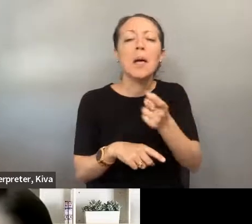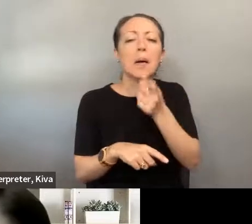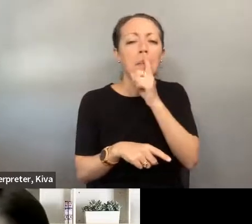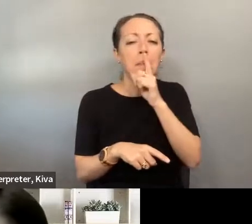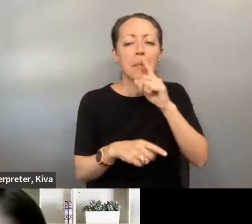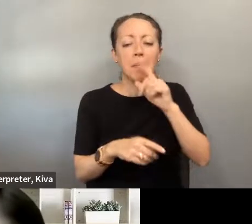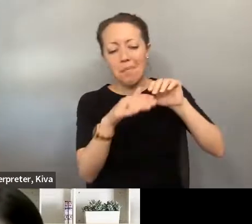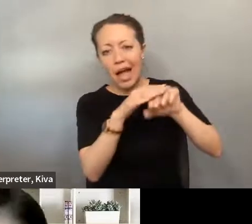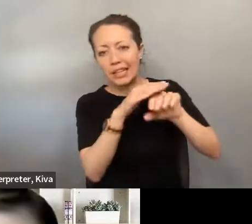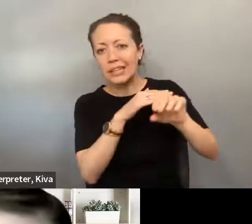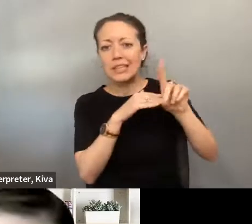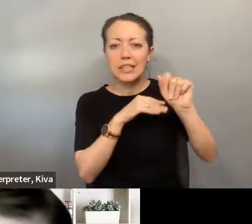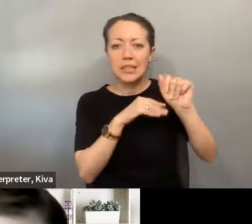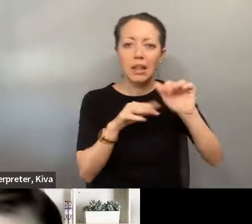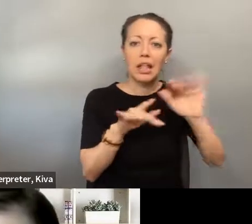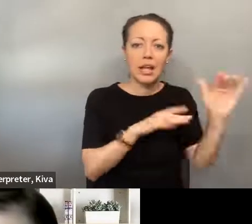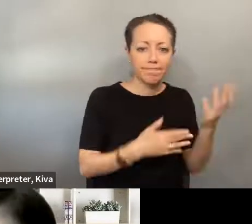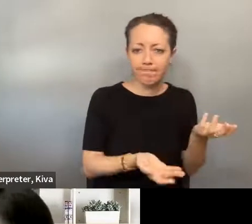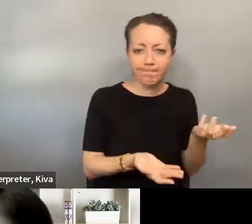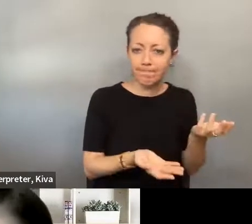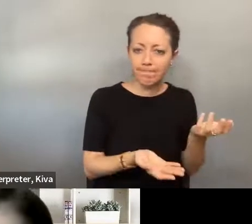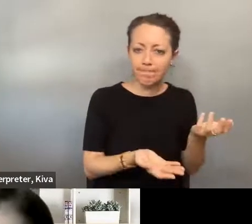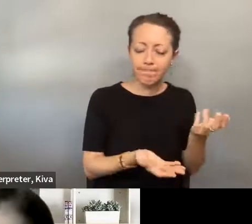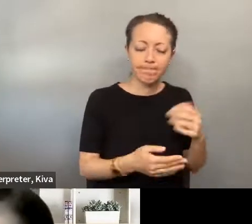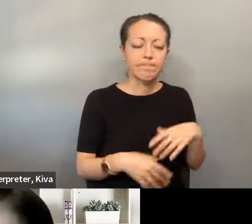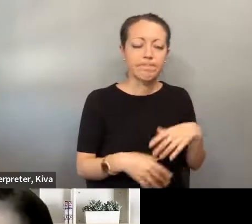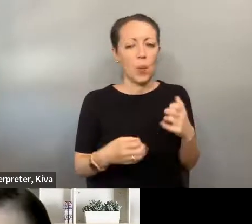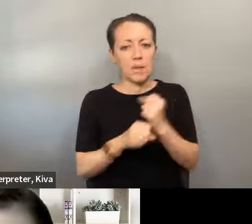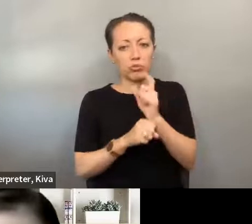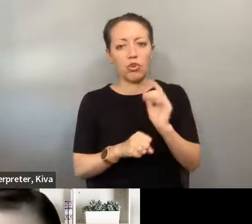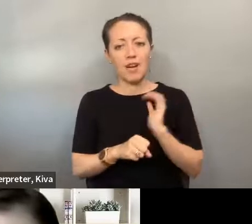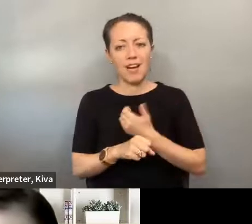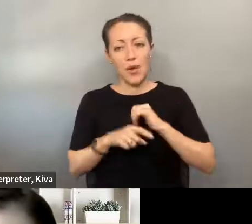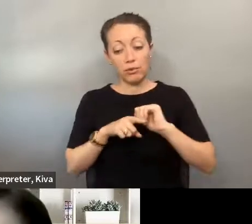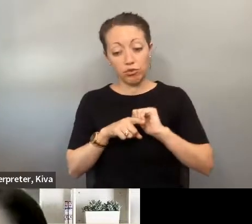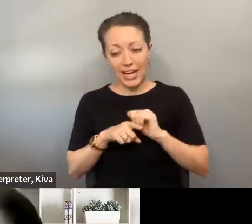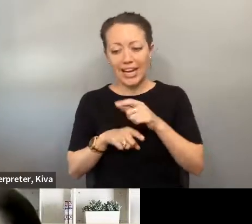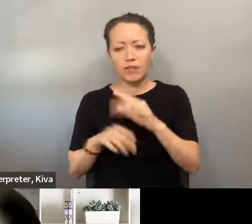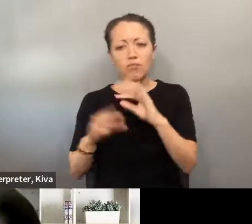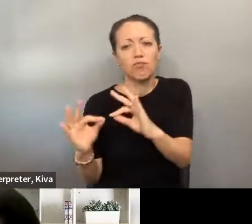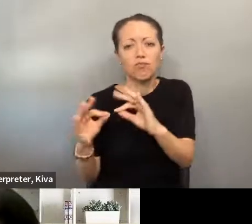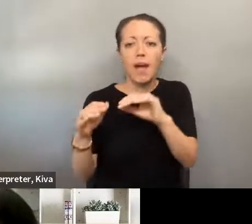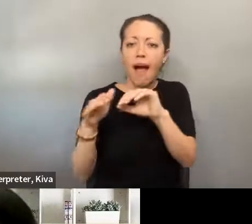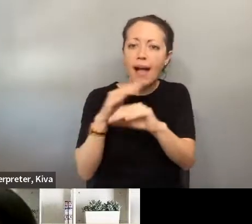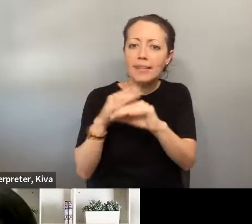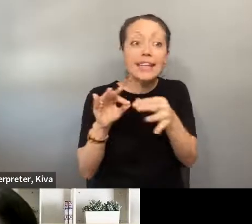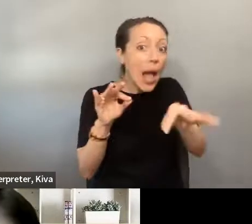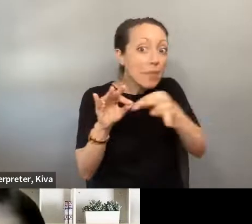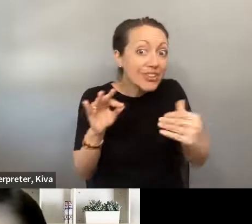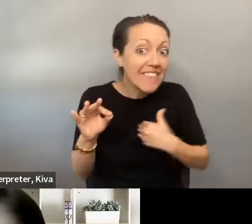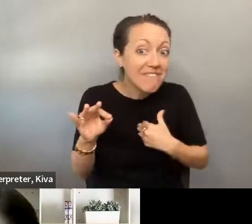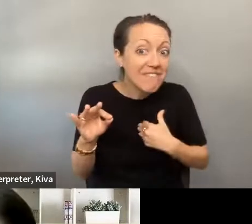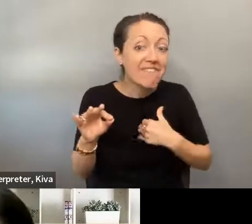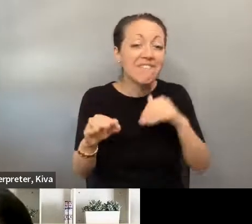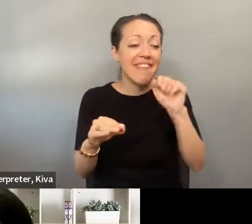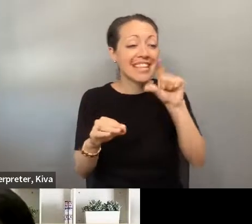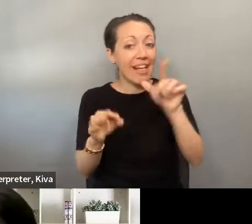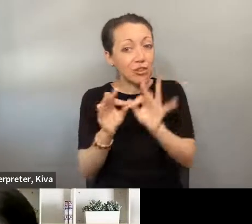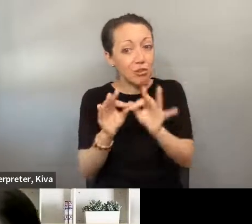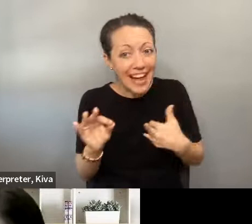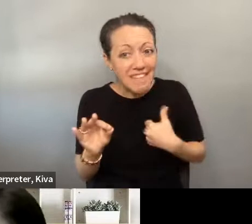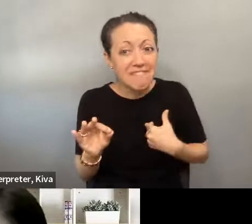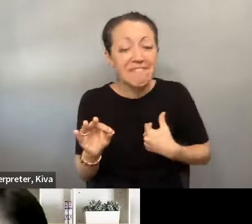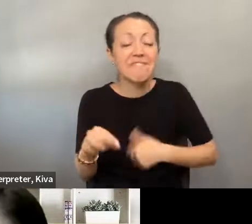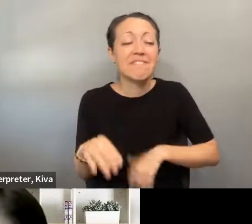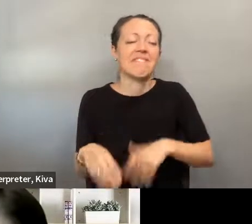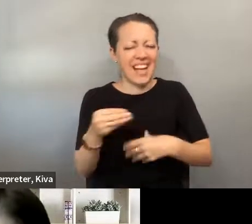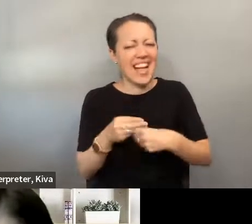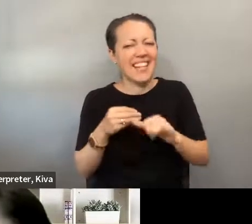So, making sure that we had screen reader accessible materials, quality captioning Asl interpreters, we added in 2021.